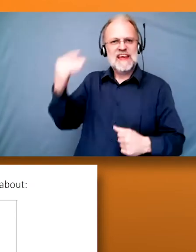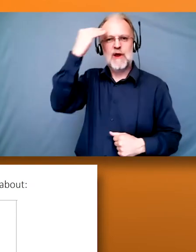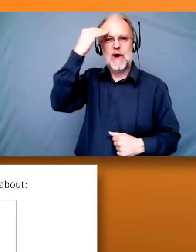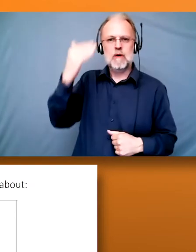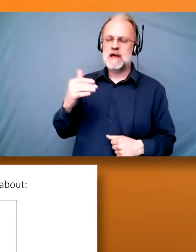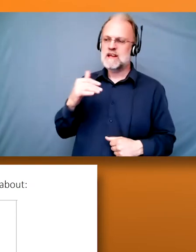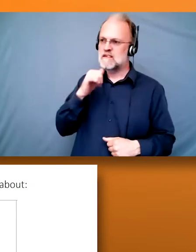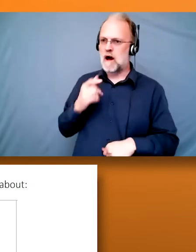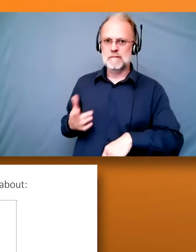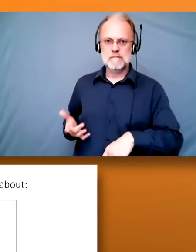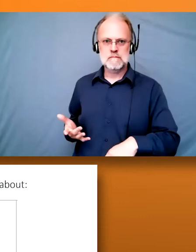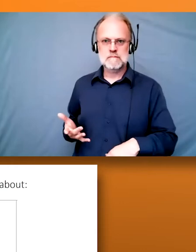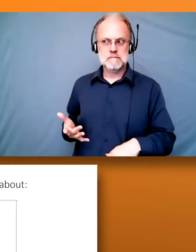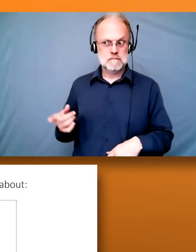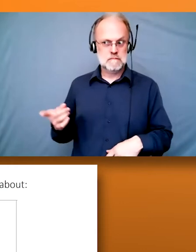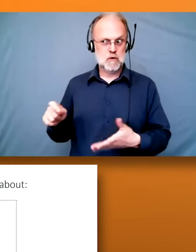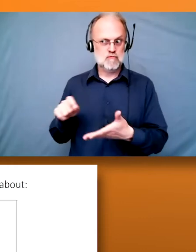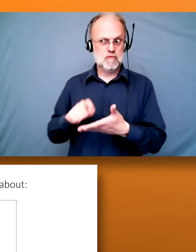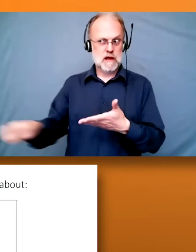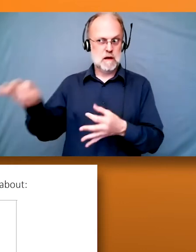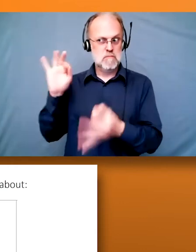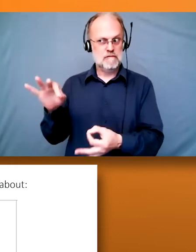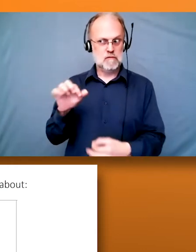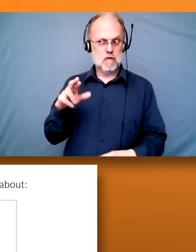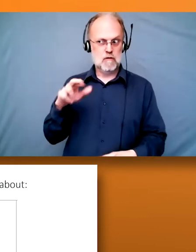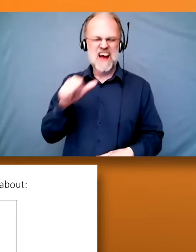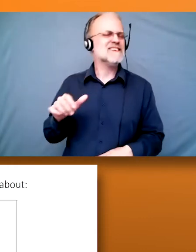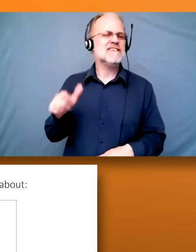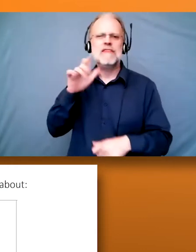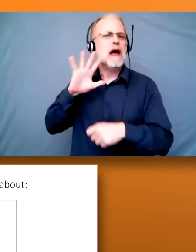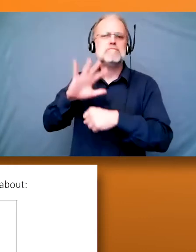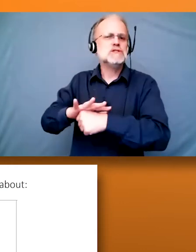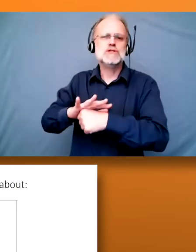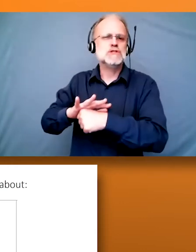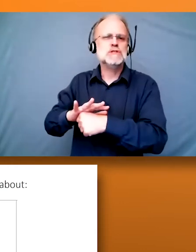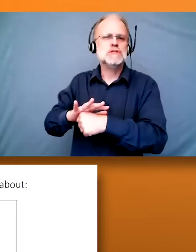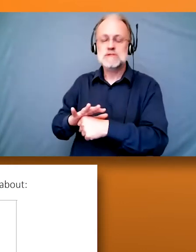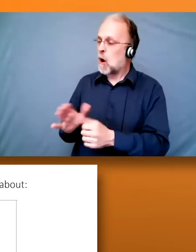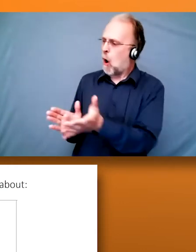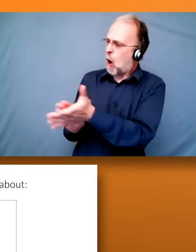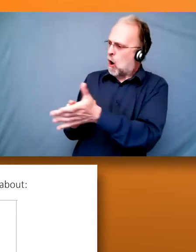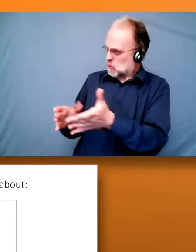praised for what they do know rather than whether or not what they know is something they can write out perfectly.